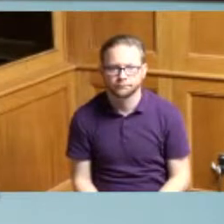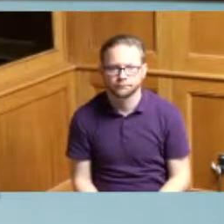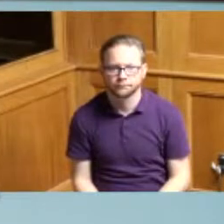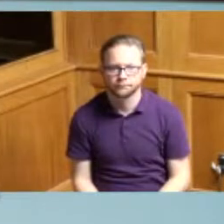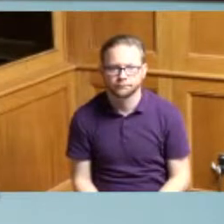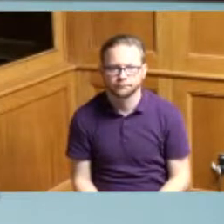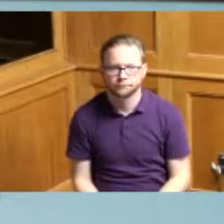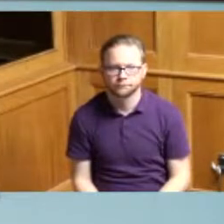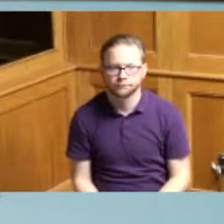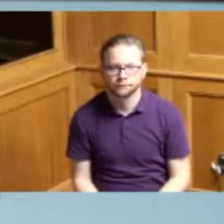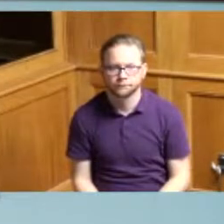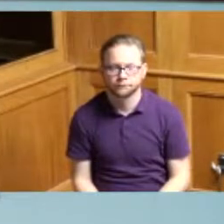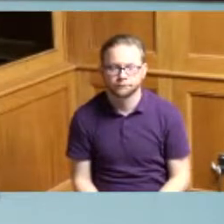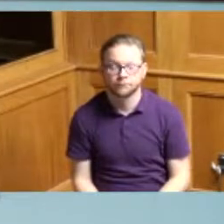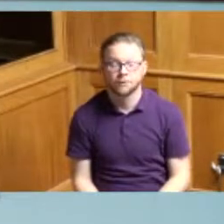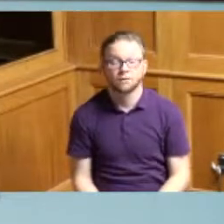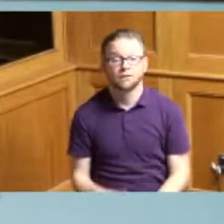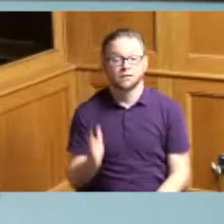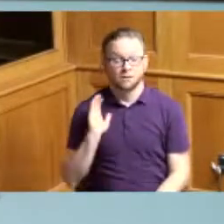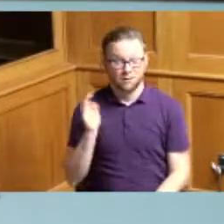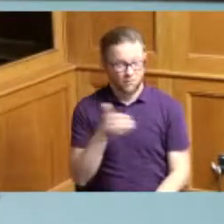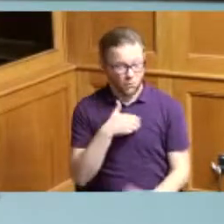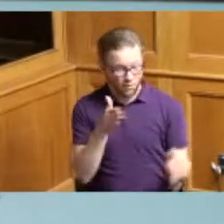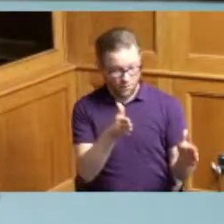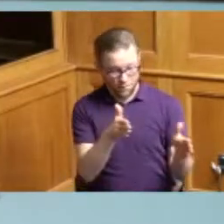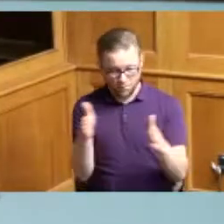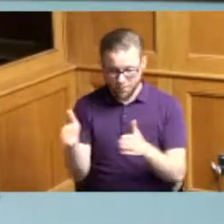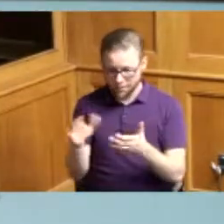related to our plan to address the backlog